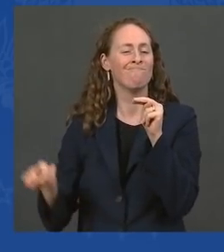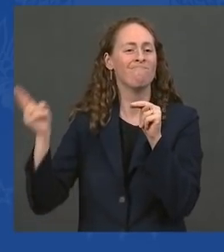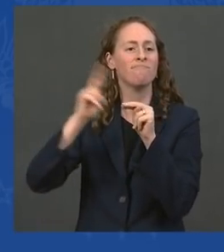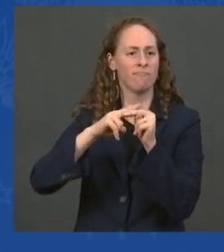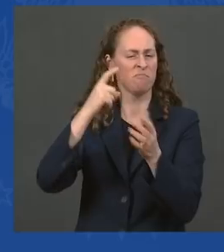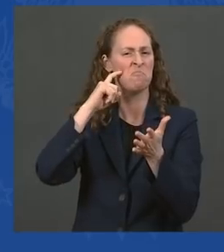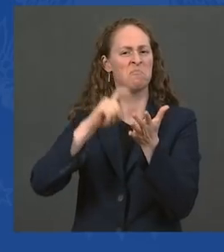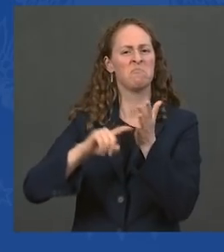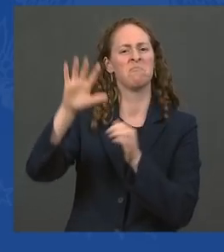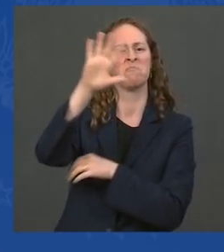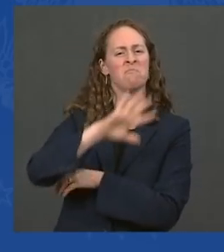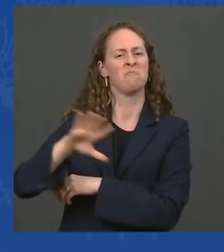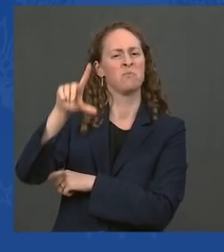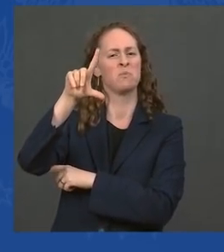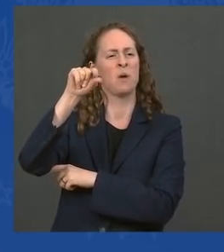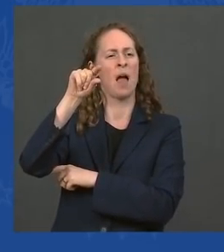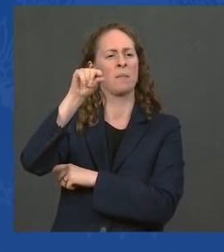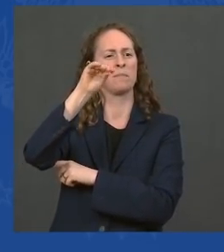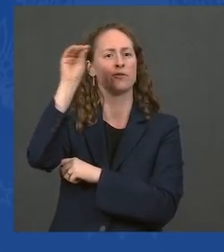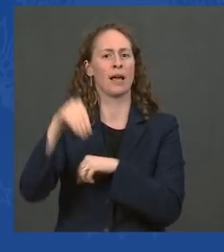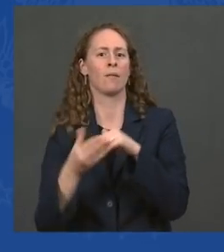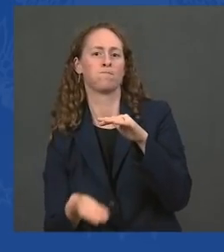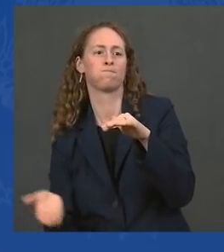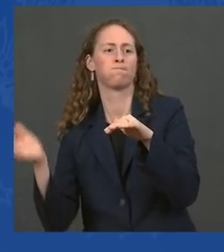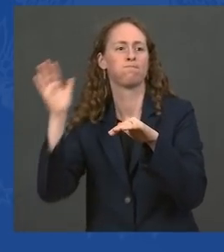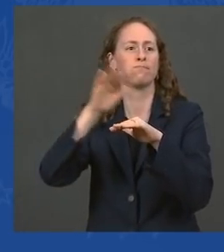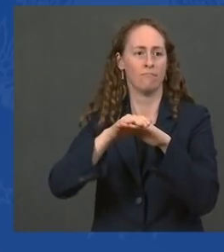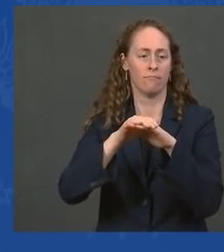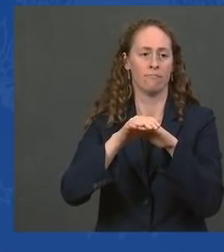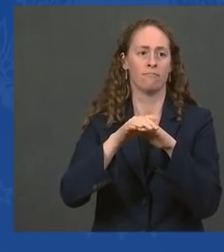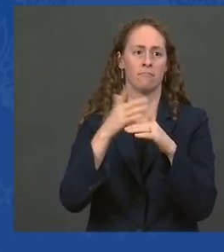to well over 90 percent -- the number of employees vaccinated.